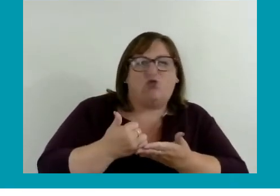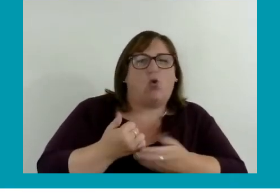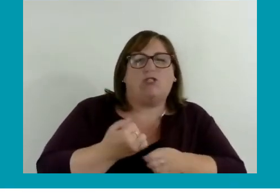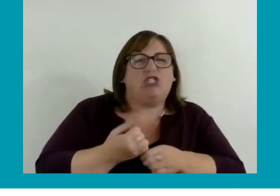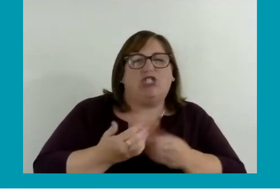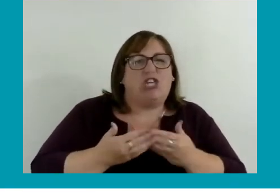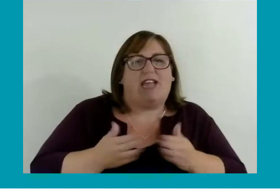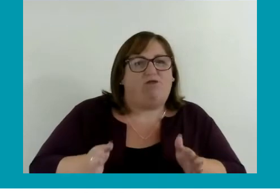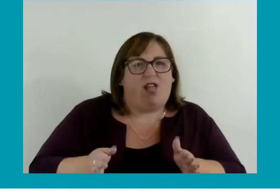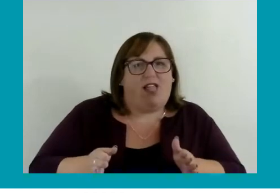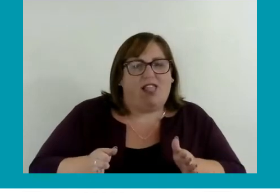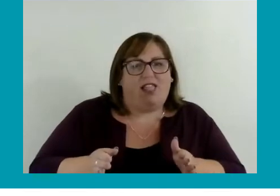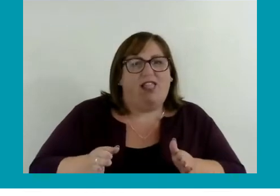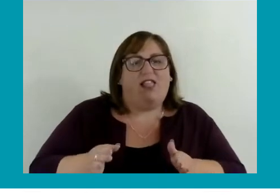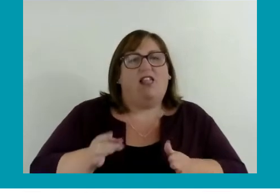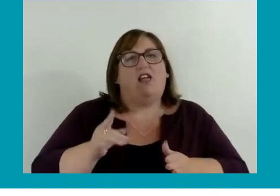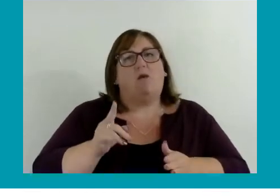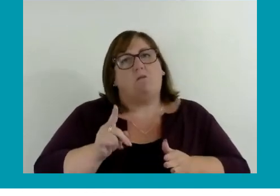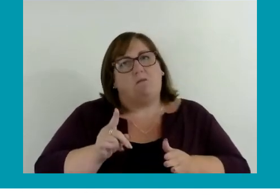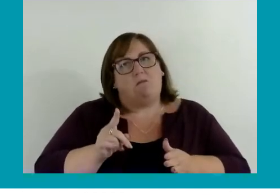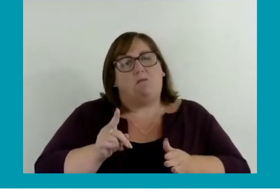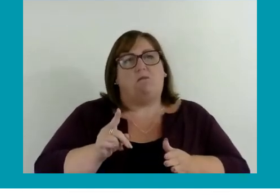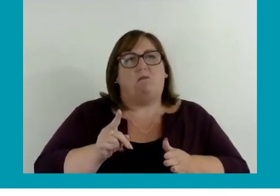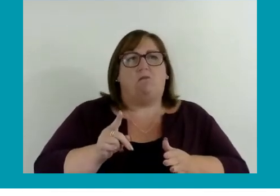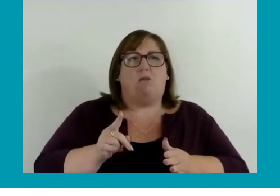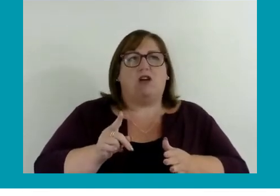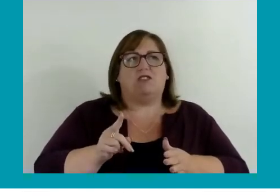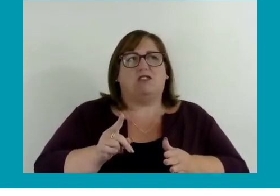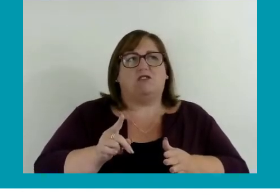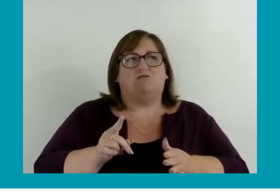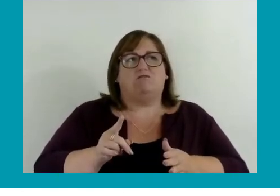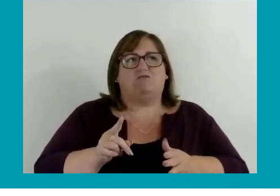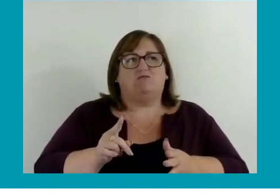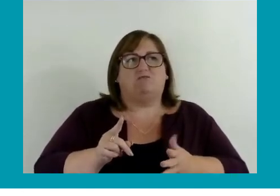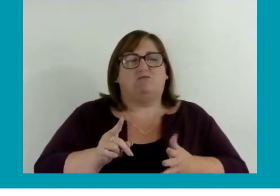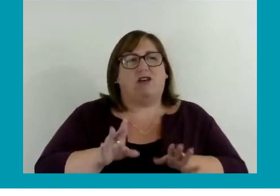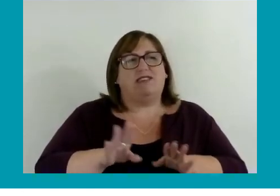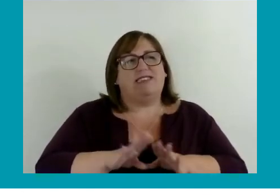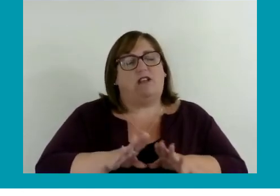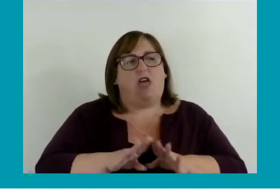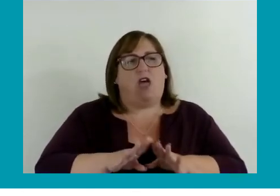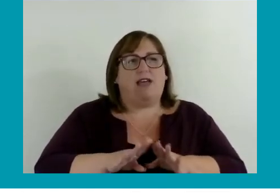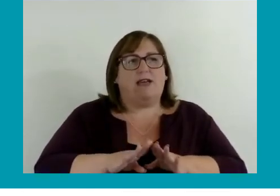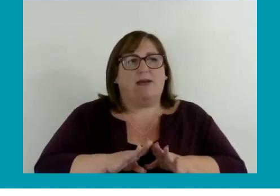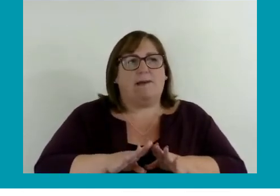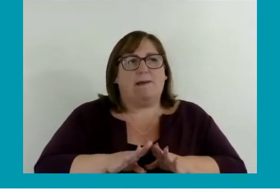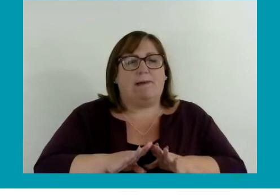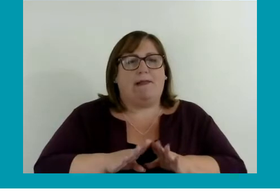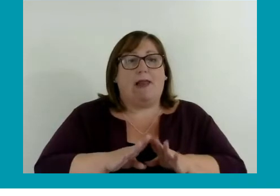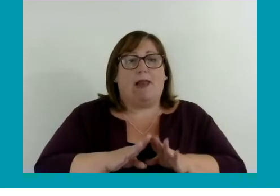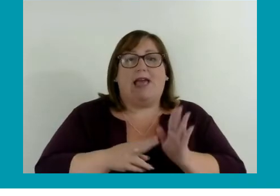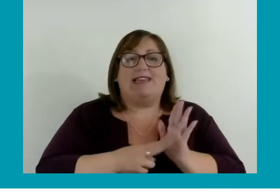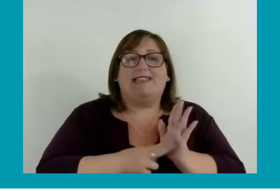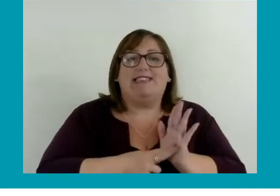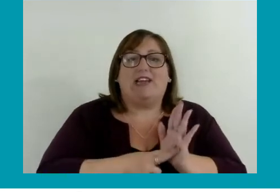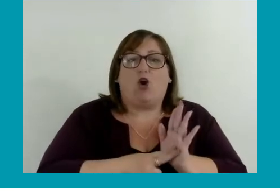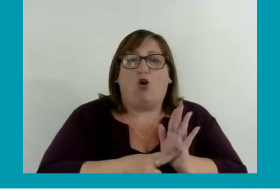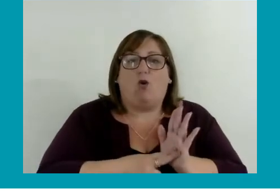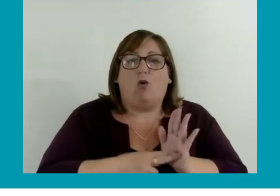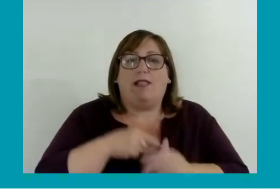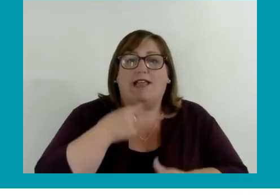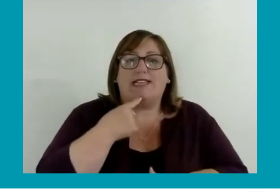advisors um but it's it's like um nicole said it it's about being comfortable and having that